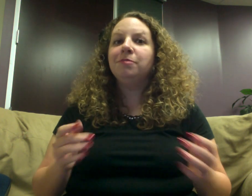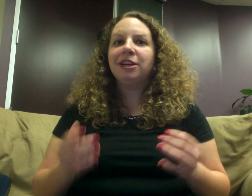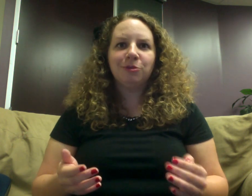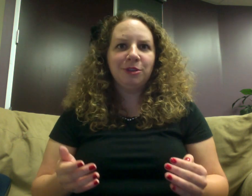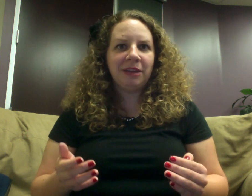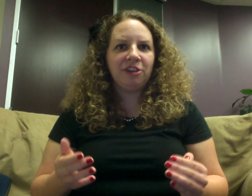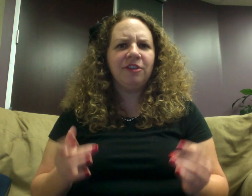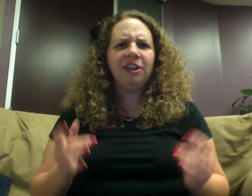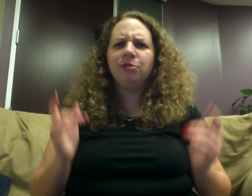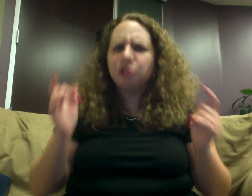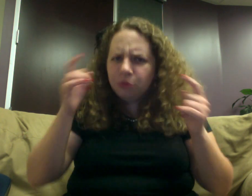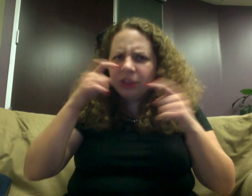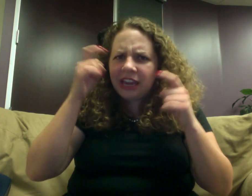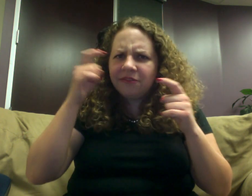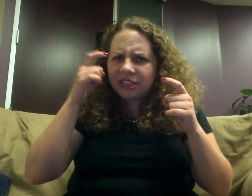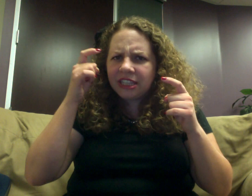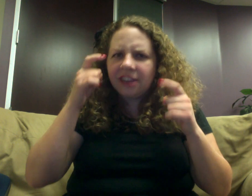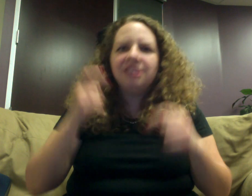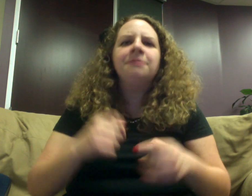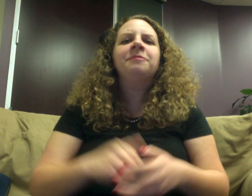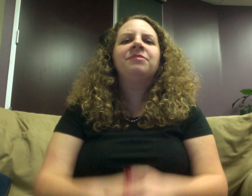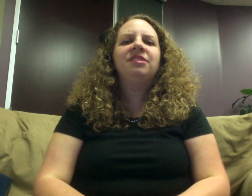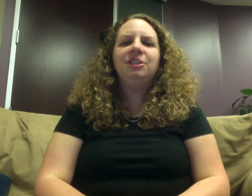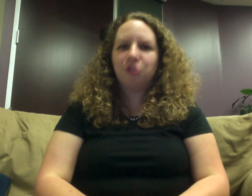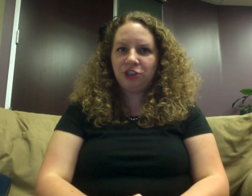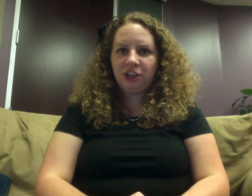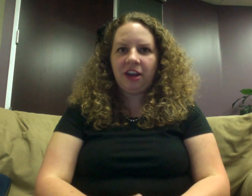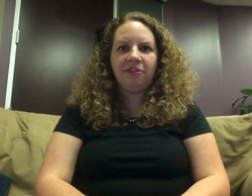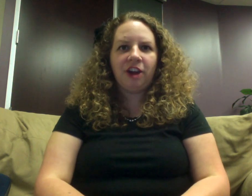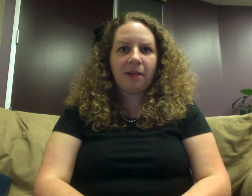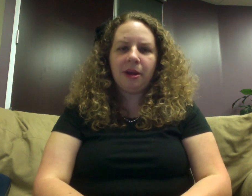make sure when you make your videos, you really emphasize the scrunching of your eyebrows.